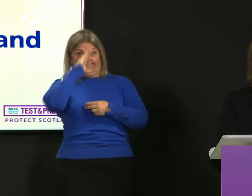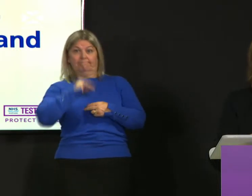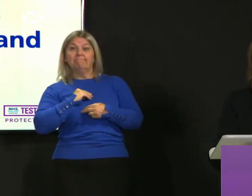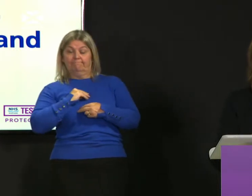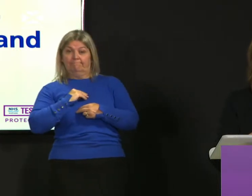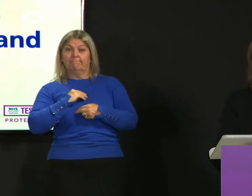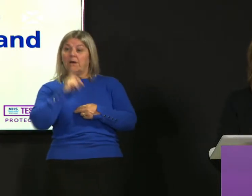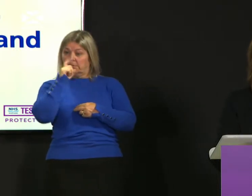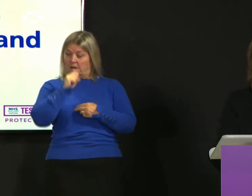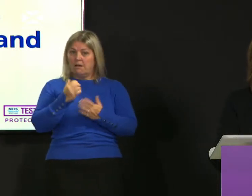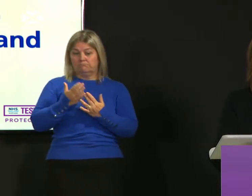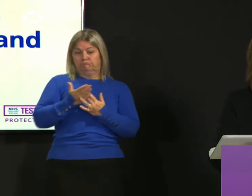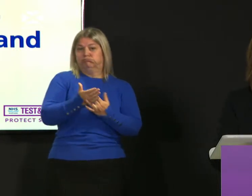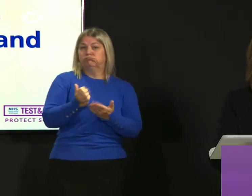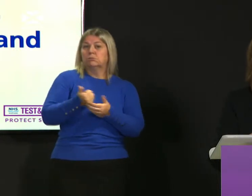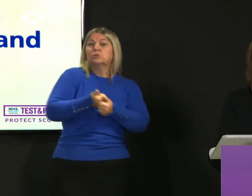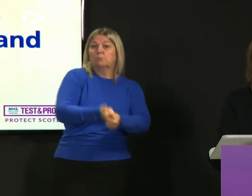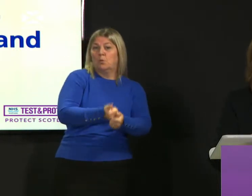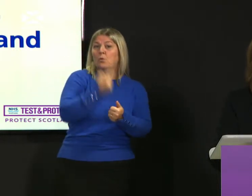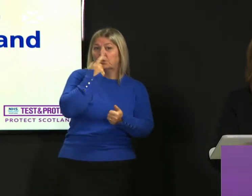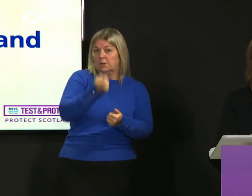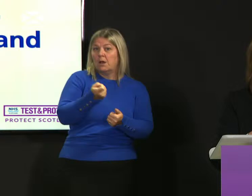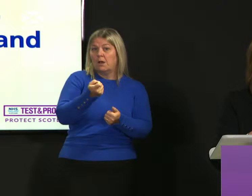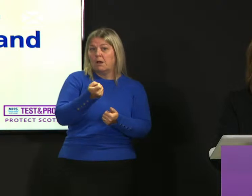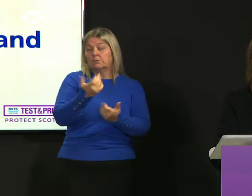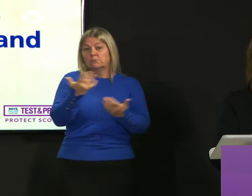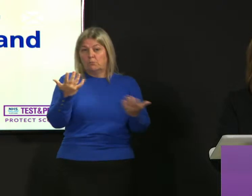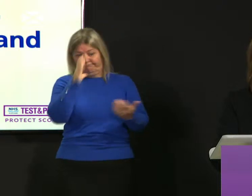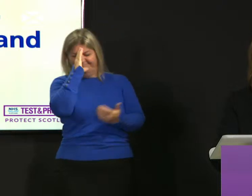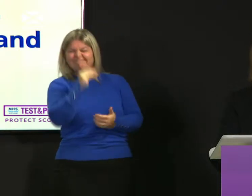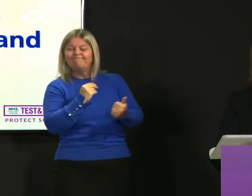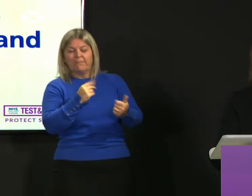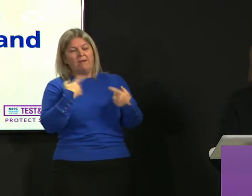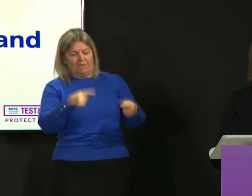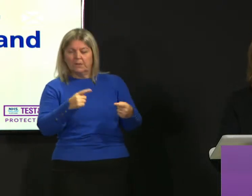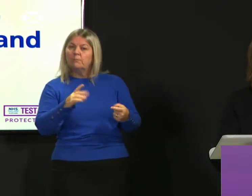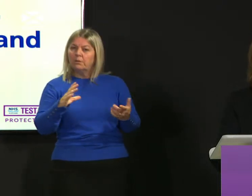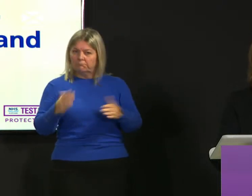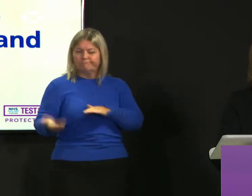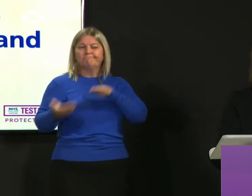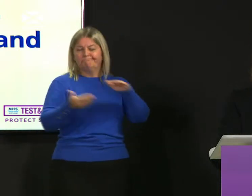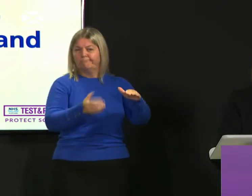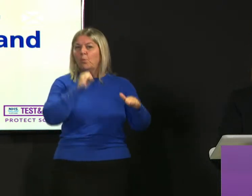intervene and resolve that. Or reassure them that there is vaccine supply on its way to them,